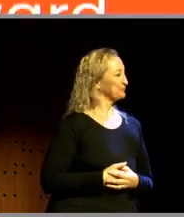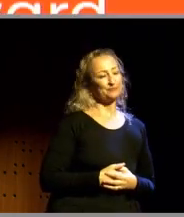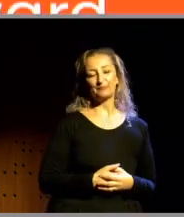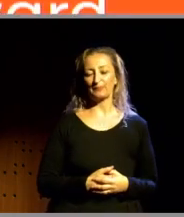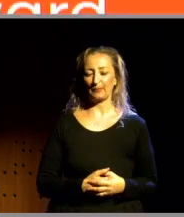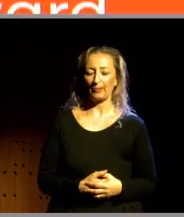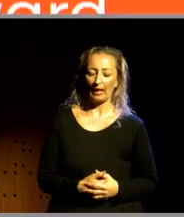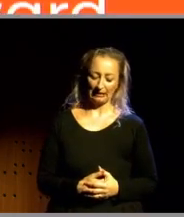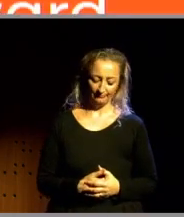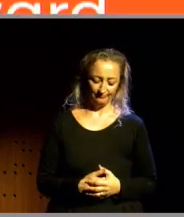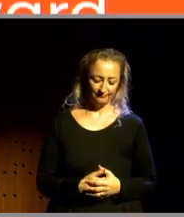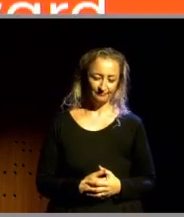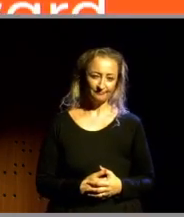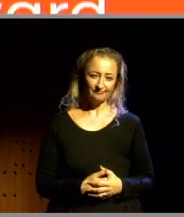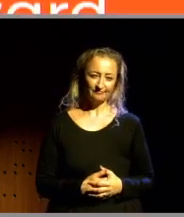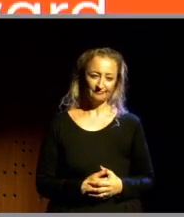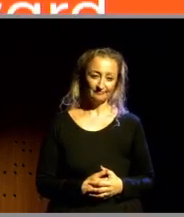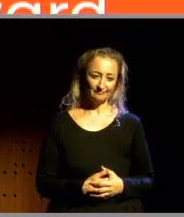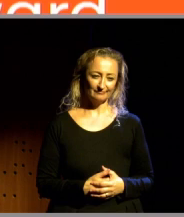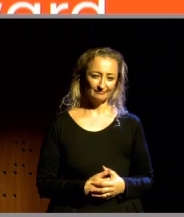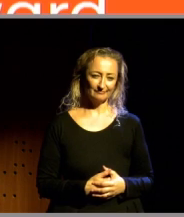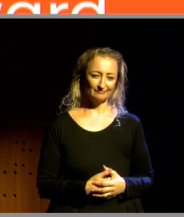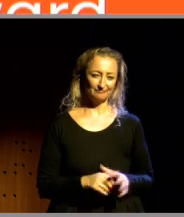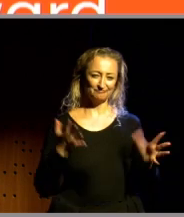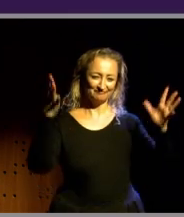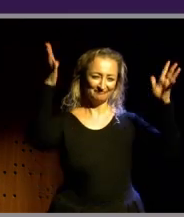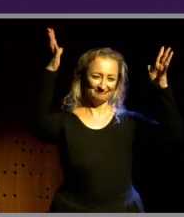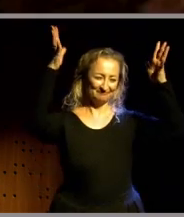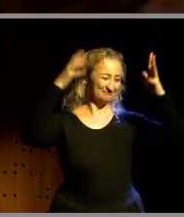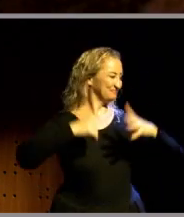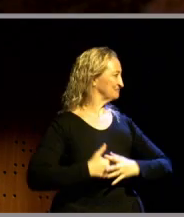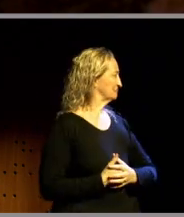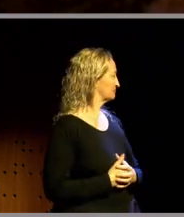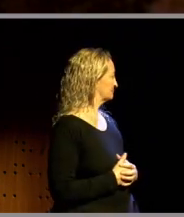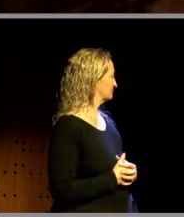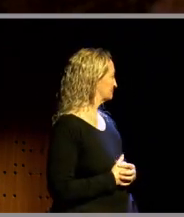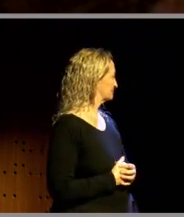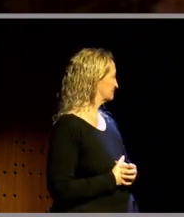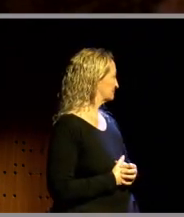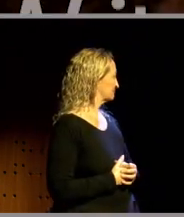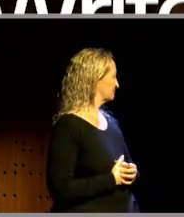the 2024 Dreaming Award to Meleika Gesa. Meleika is an indigenous, Pasifika,